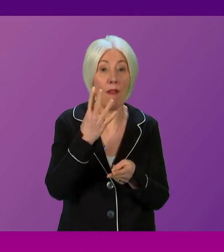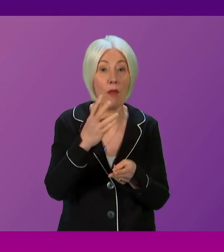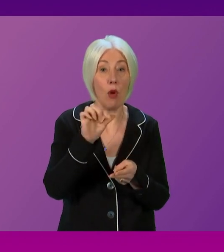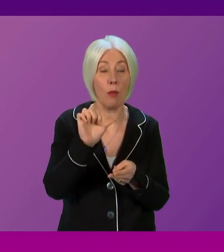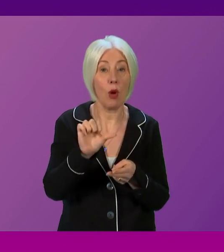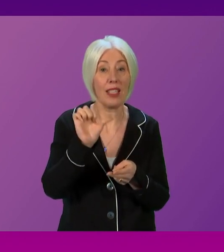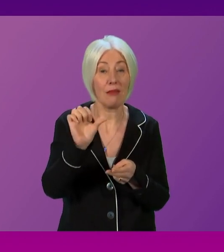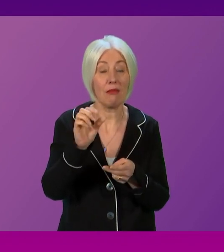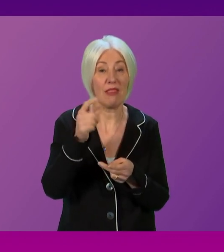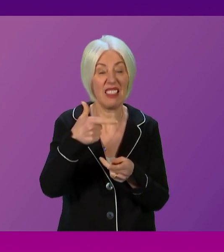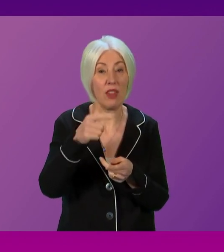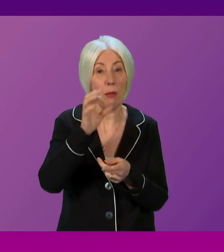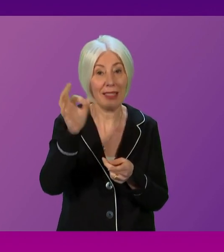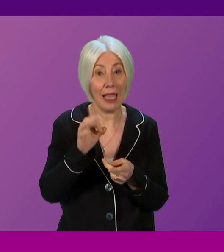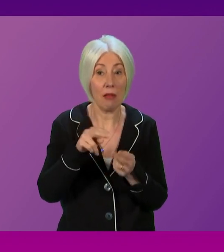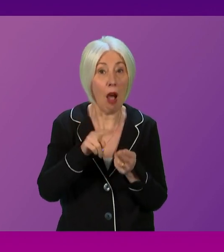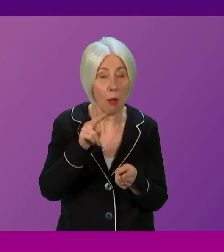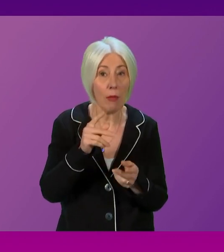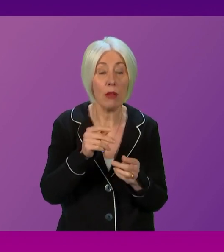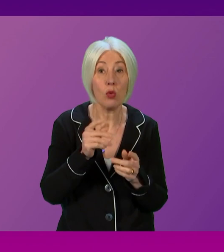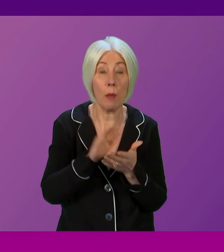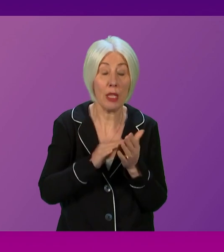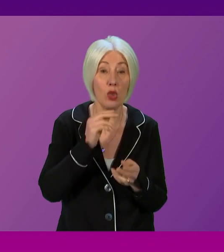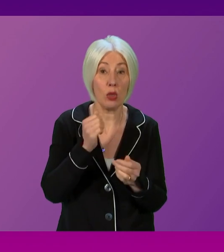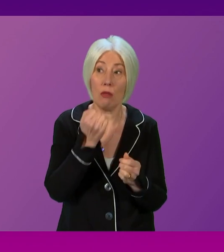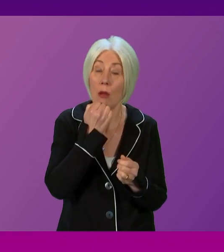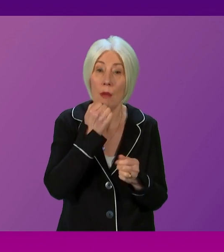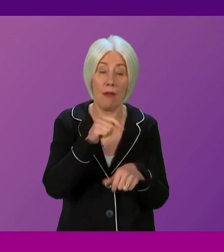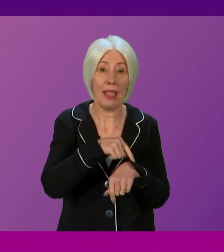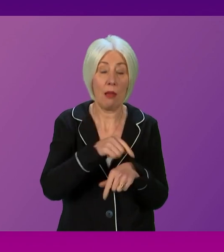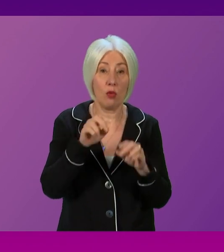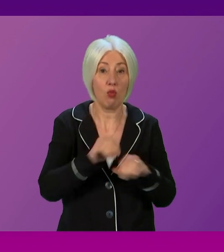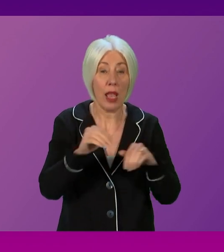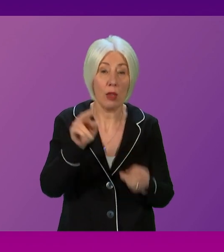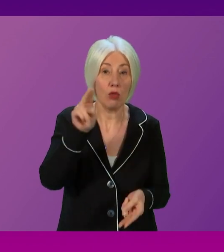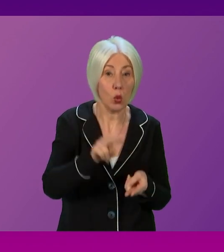previous week and, as I said, we are starting to see significant declines in the percentages